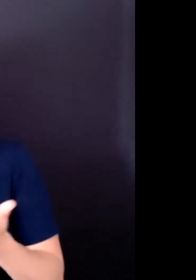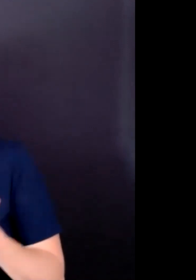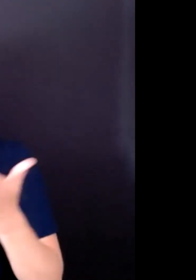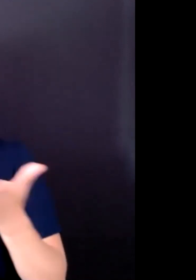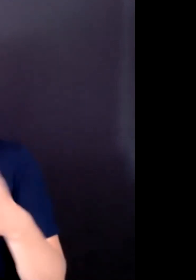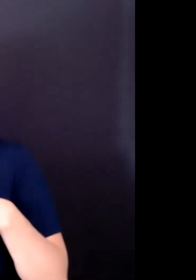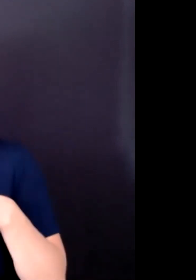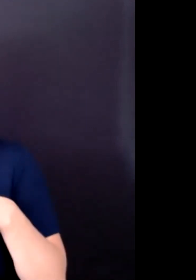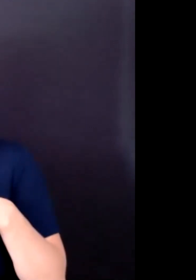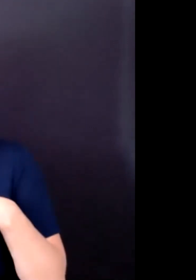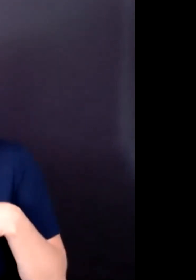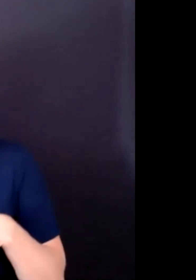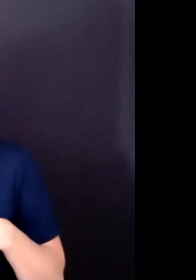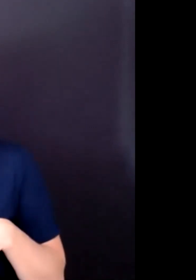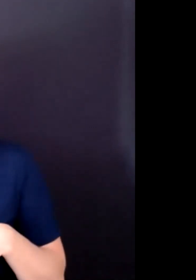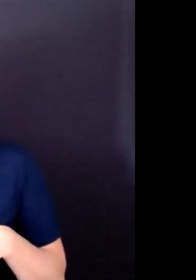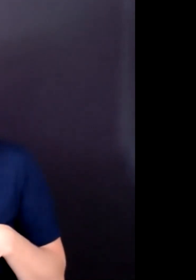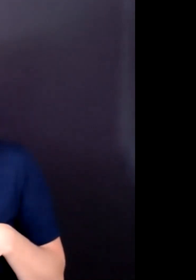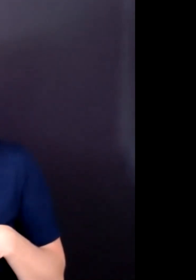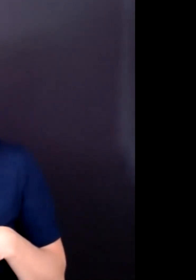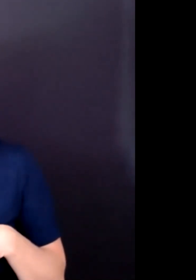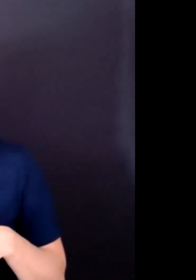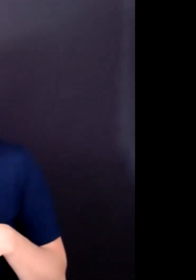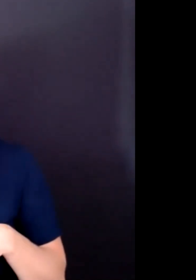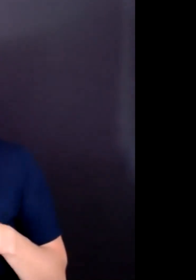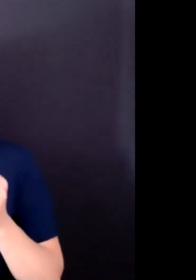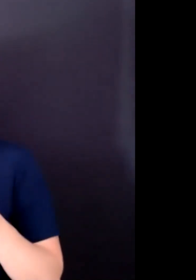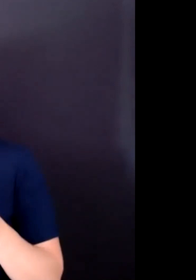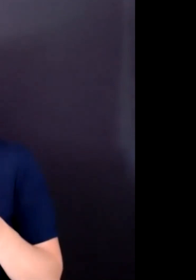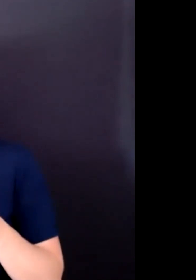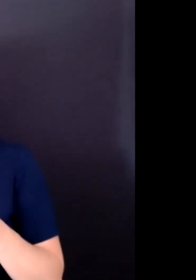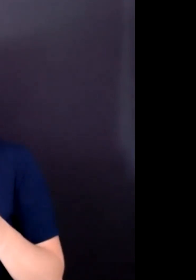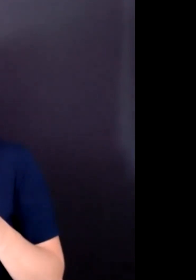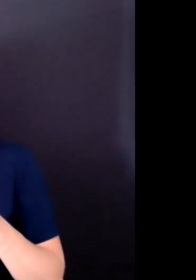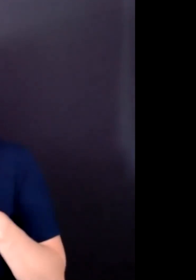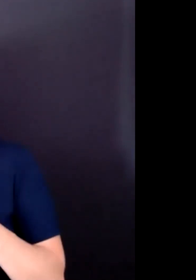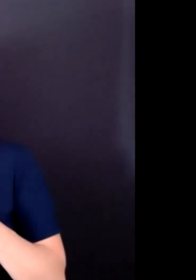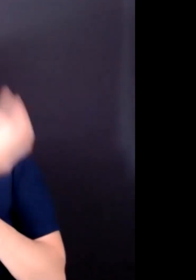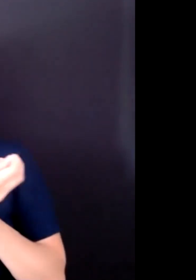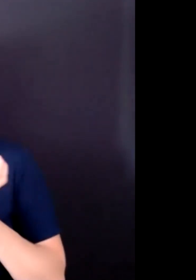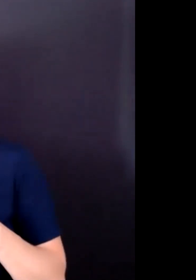outside of VR and IL. And they are presenting a regular series